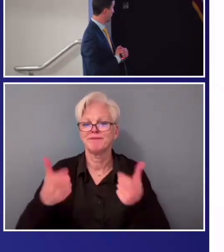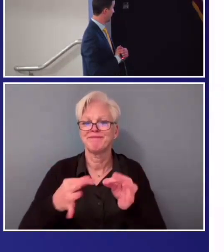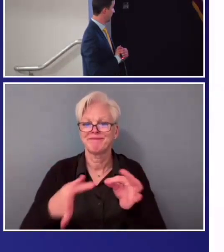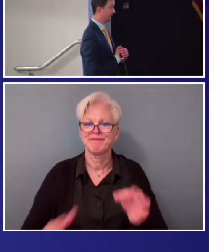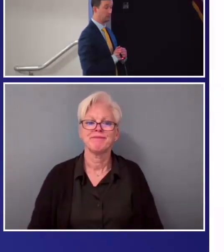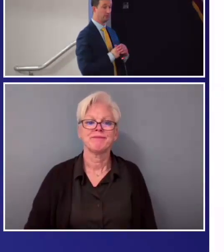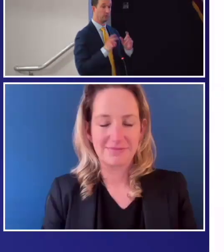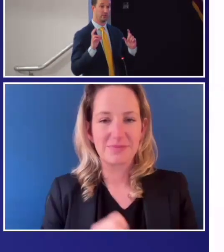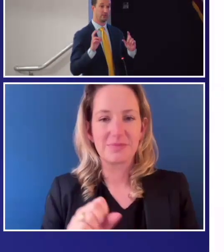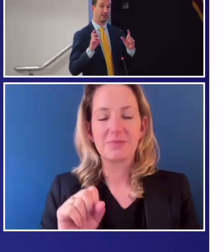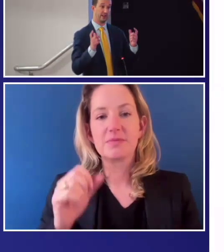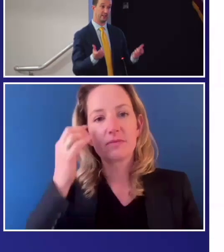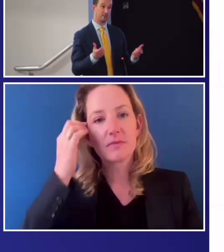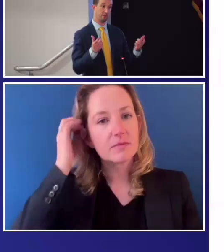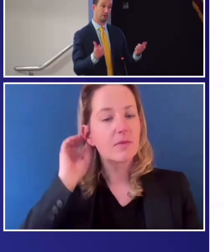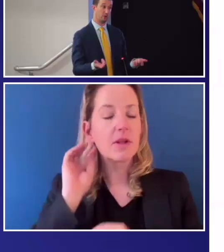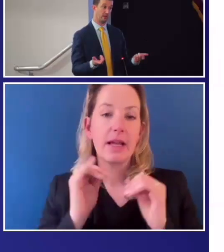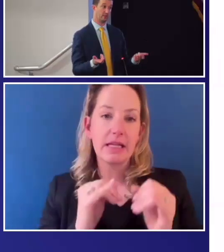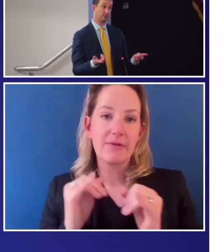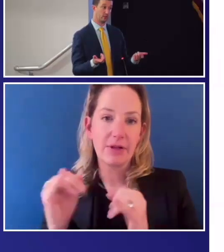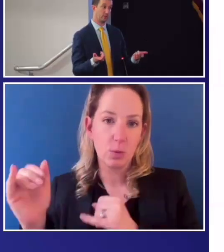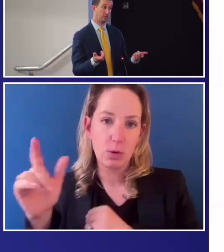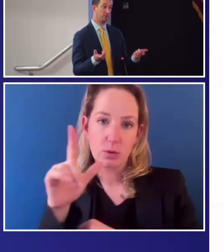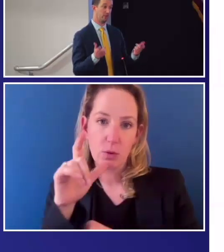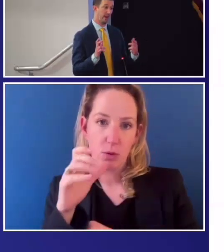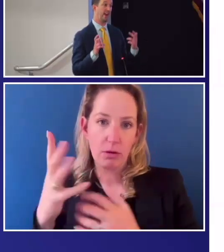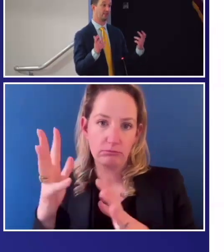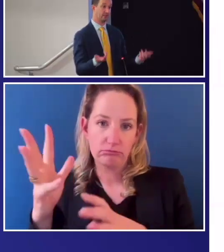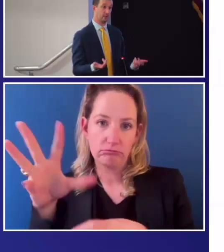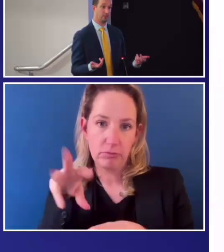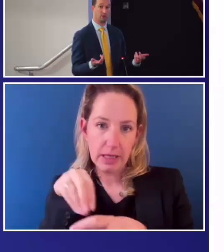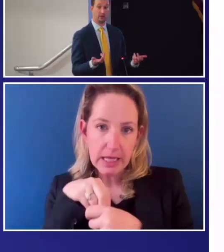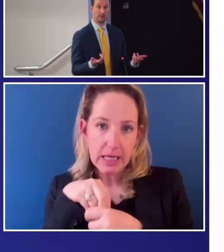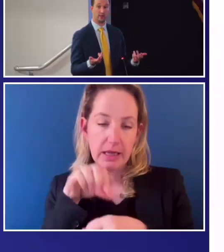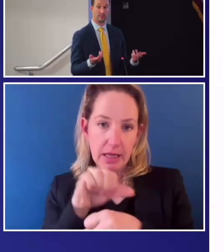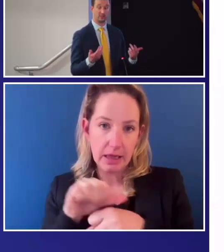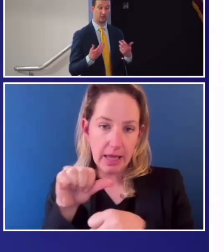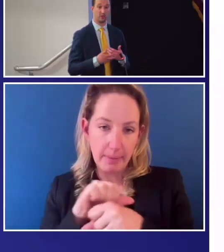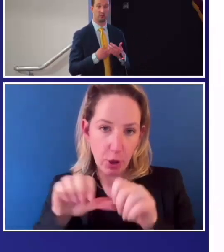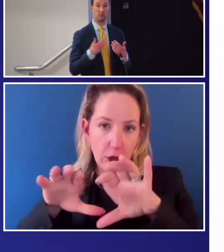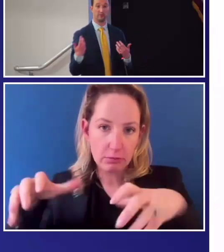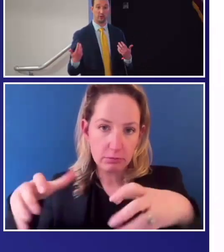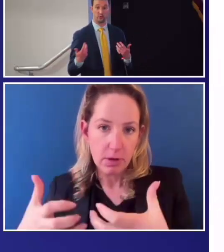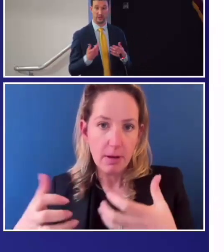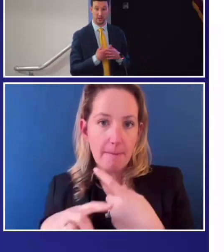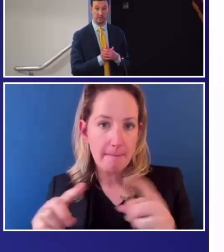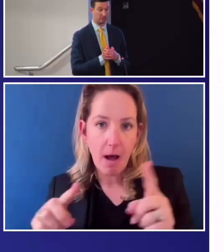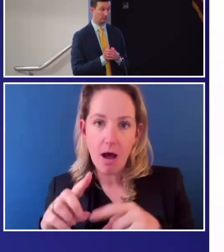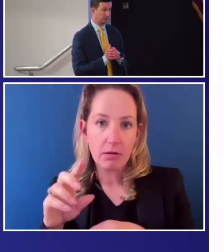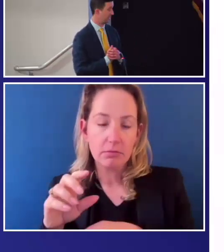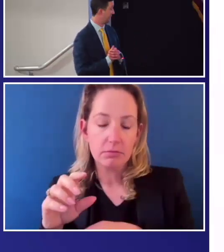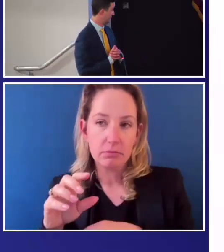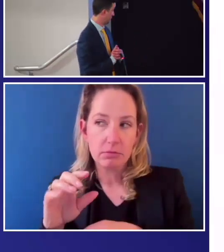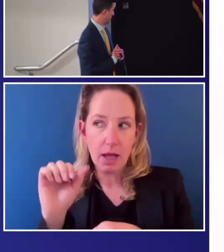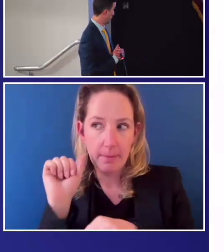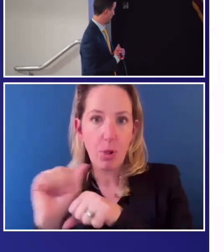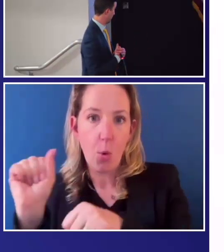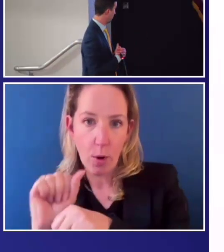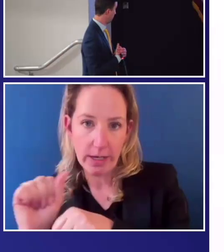who are in the labor force and employed. So this would be people that are actively employed. Essentially, unemployed folks would not be included in the definition of working.